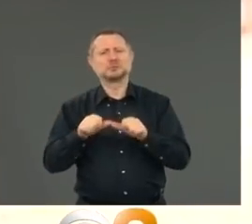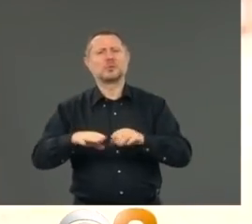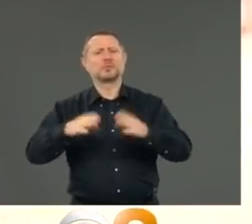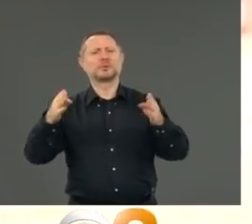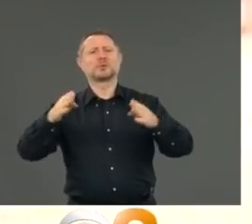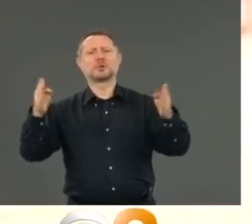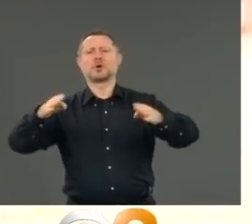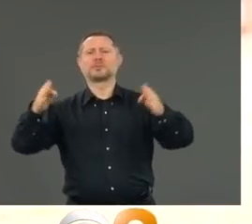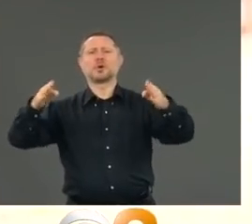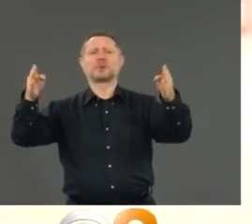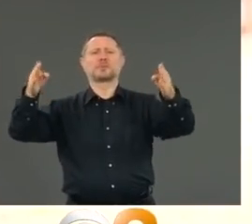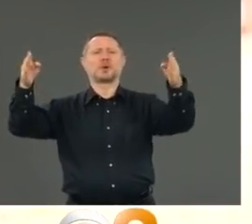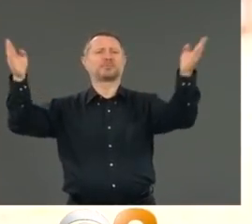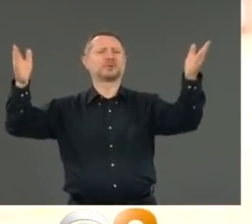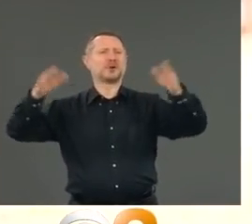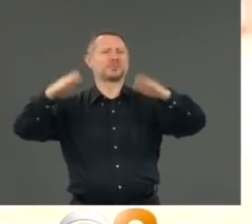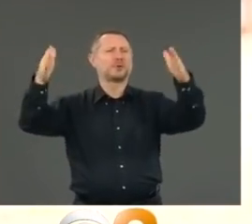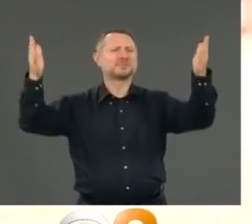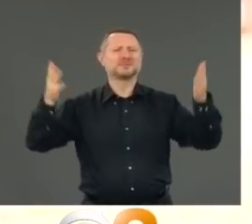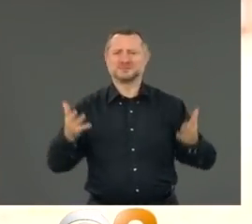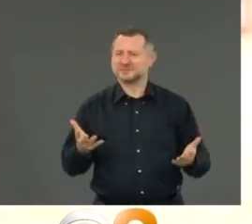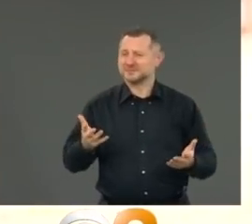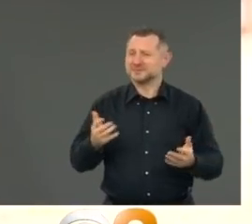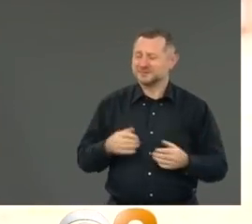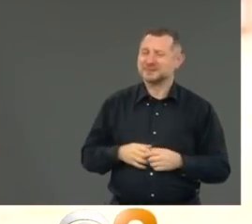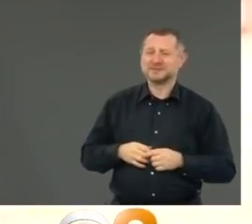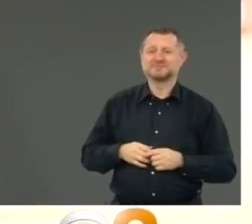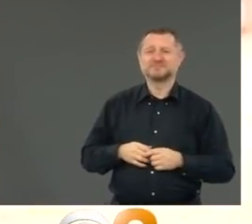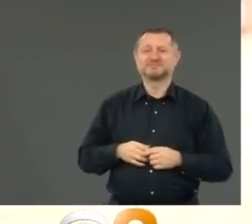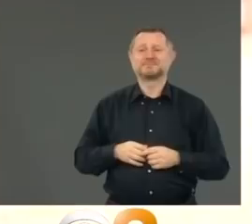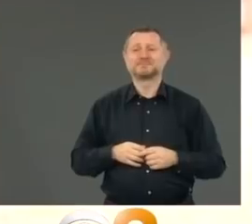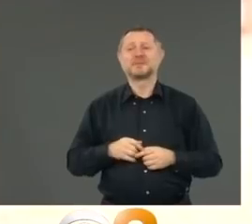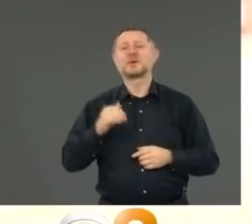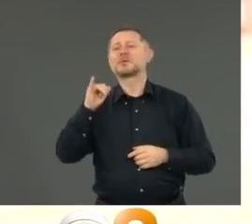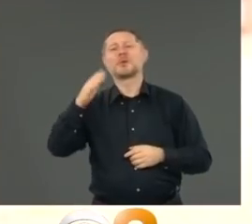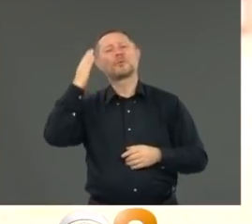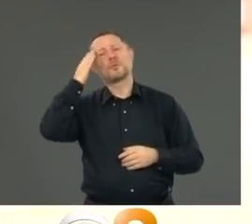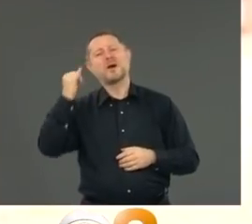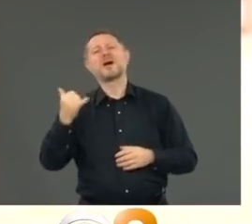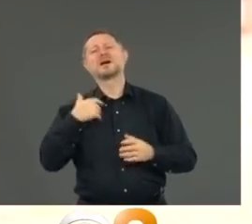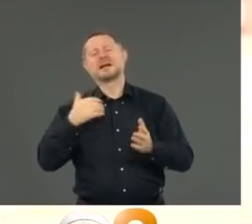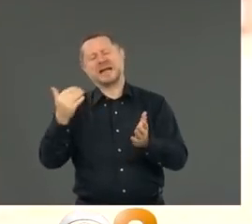NOT GO UP, OR GOES UP JUST A LITTLE BIT. AS LONG AS YOU CONTROL THE VIRUS INFECTION